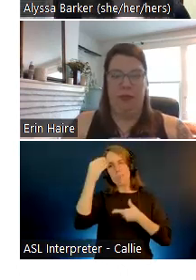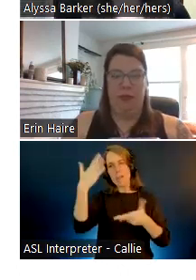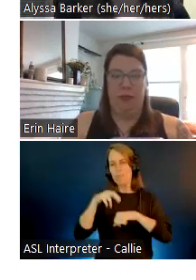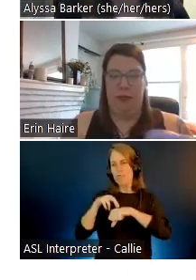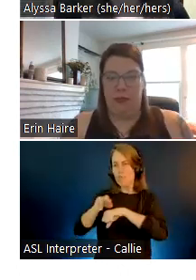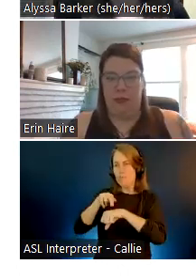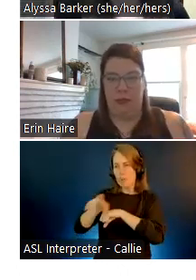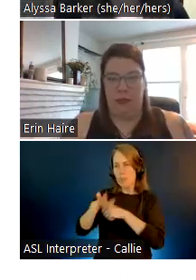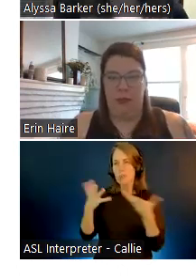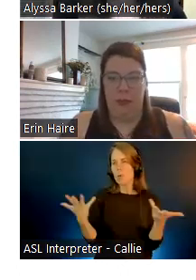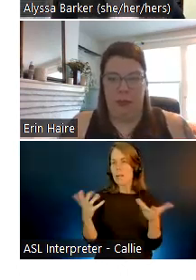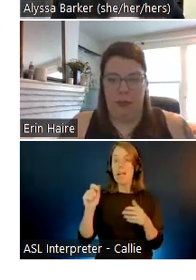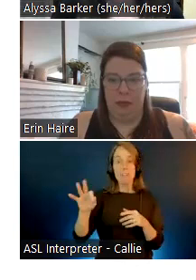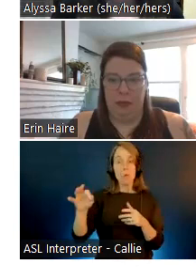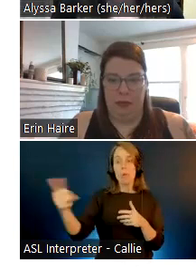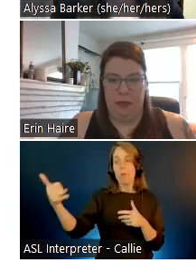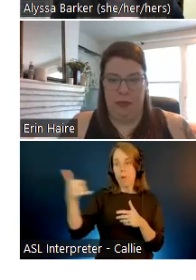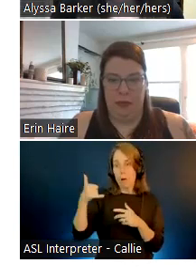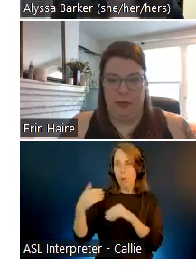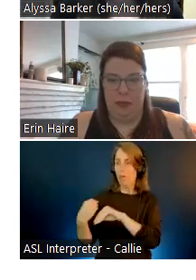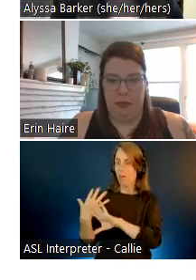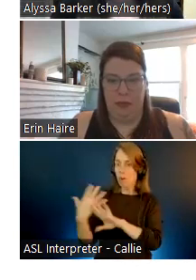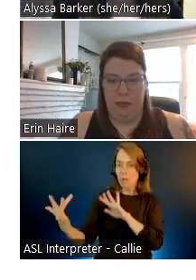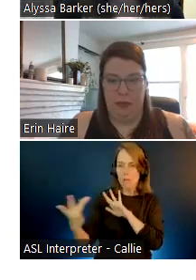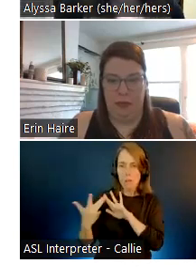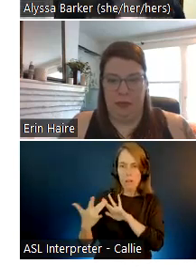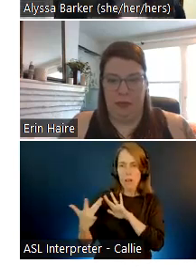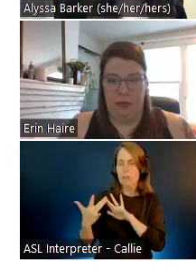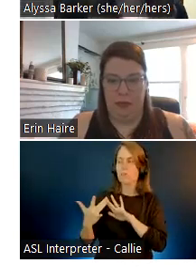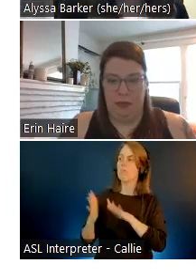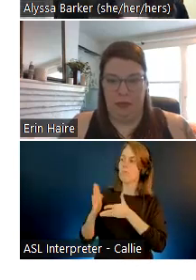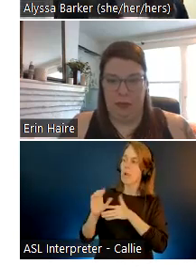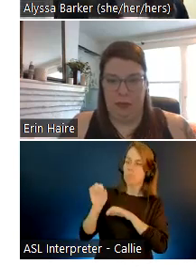to somebody who calls in that might help them or we refer them to other agencies that might help